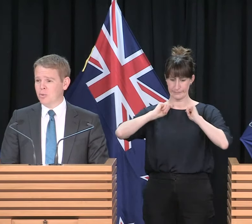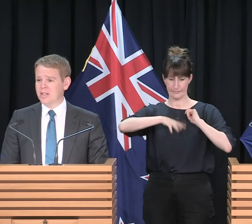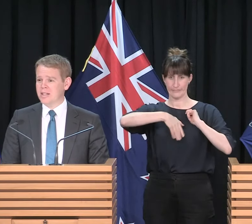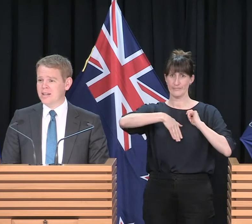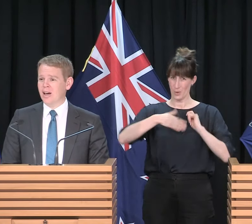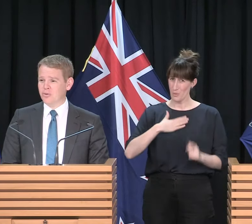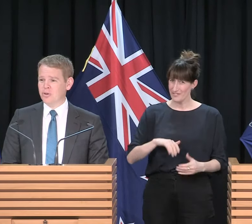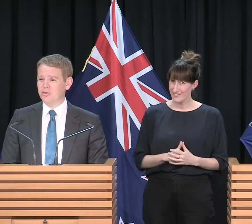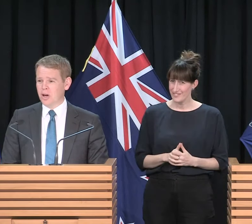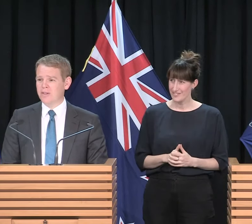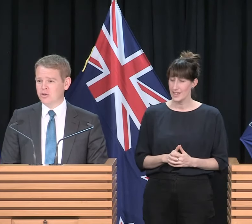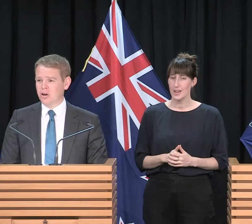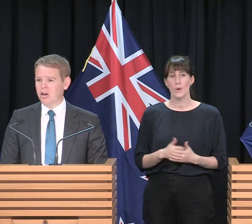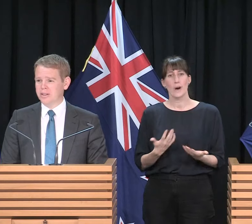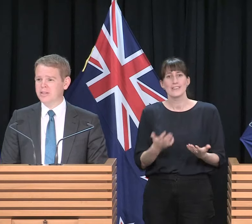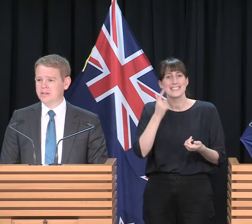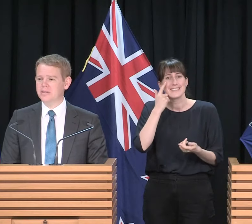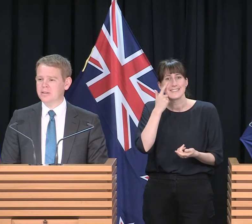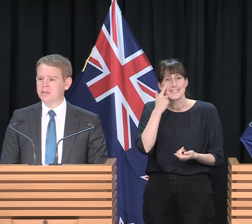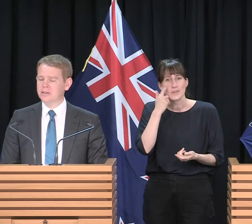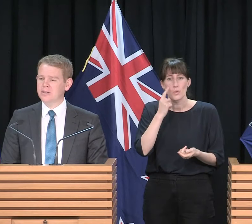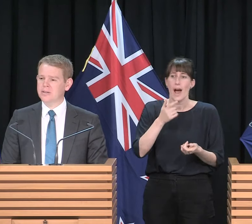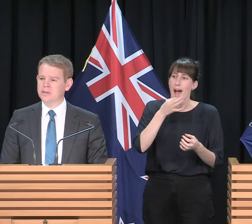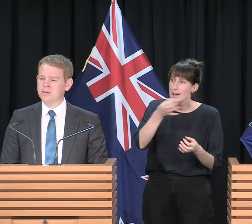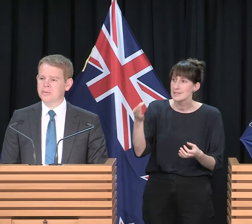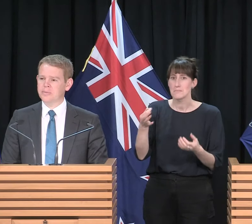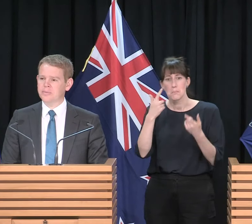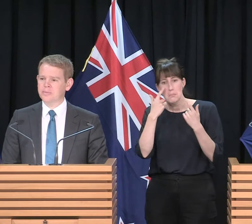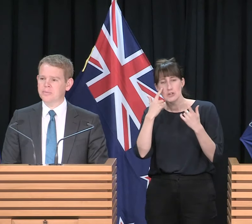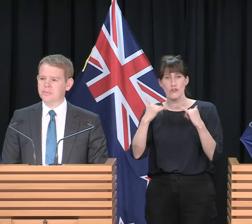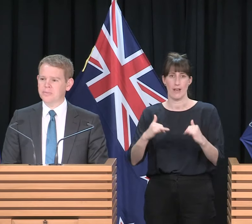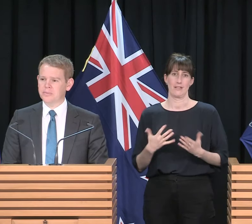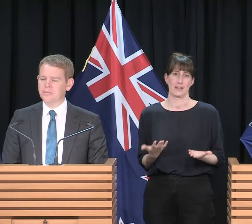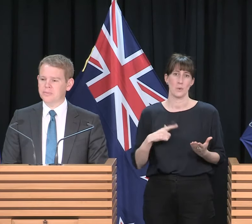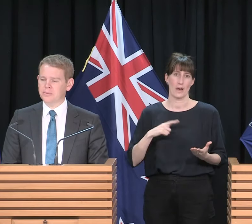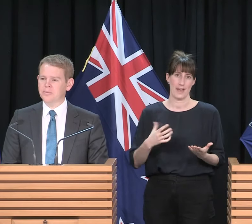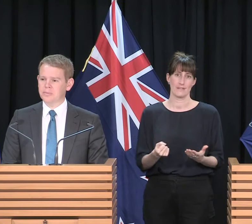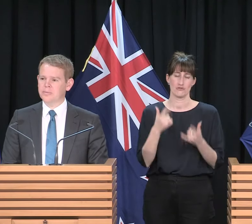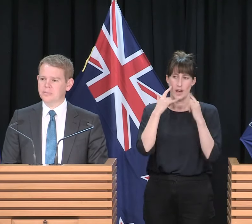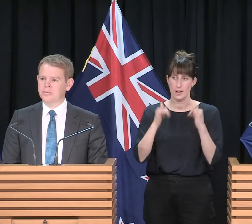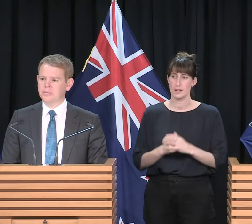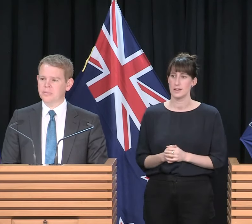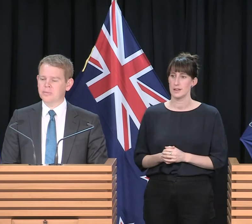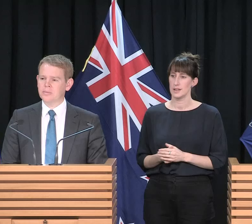a couple of comments to reflect on, and what the Minister has said about masks. We know COVID-19 is spread